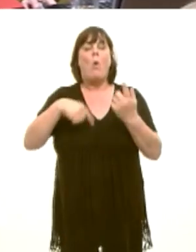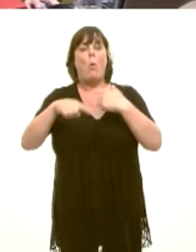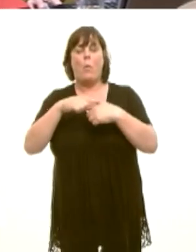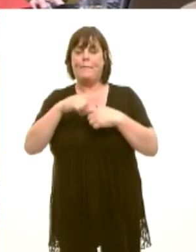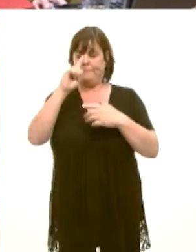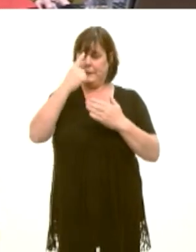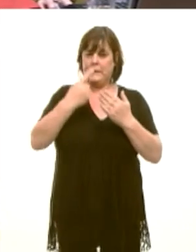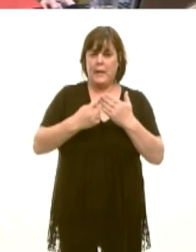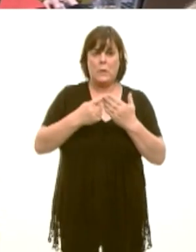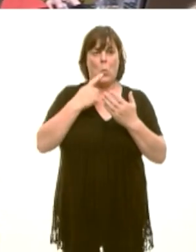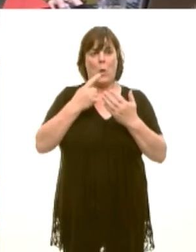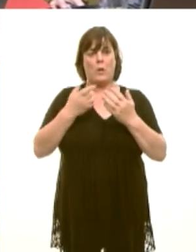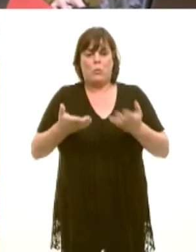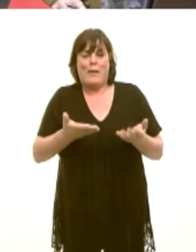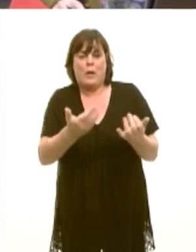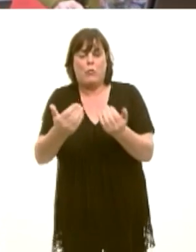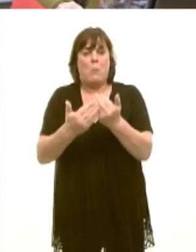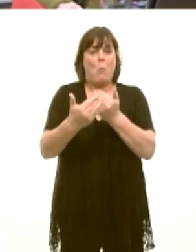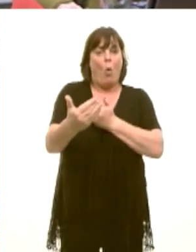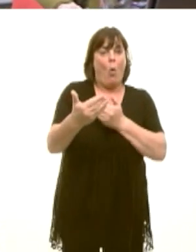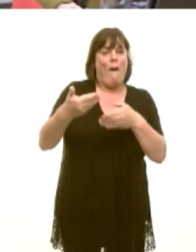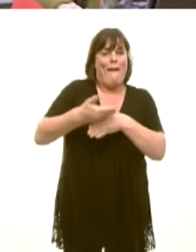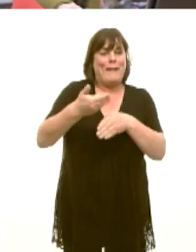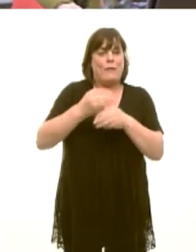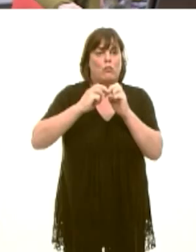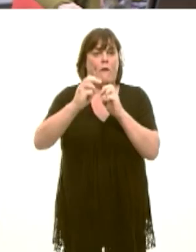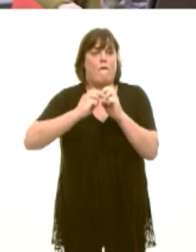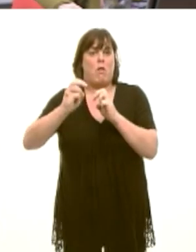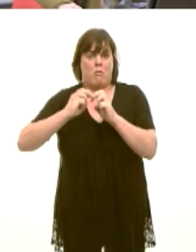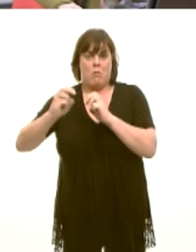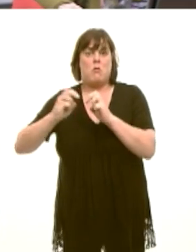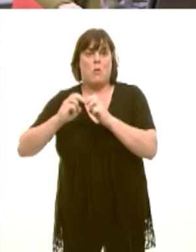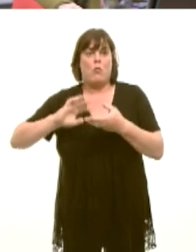levels of active travel in Wales. We consulted last year on an active travel action plan